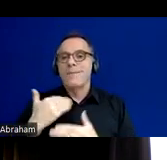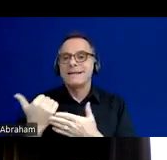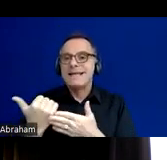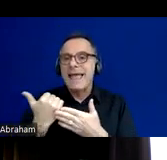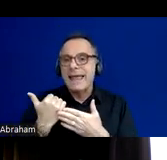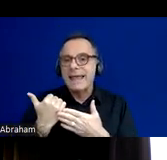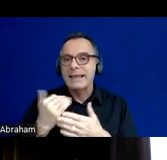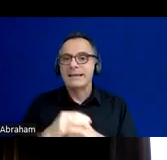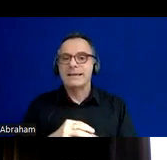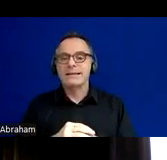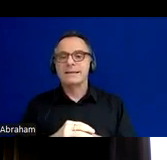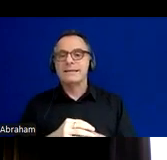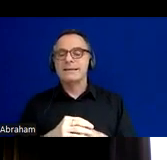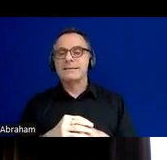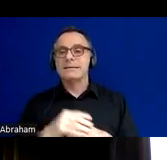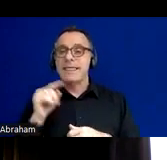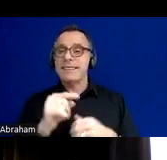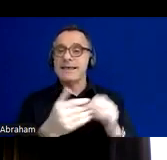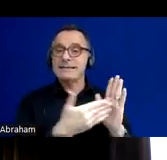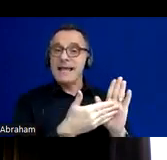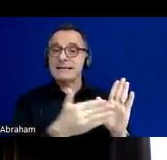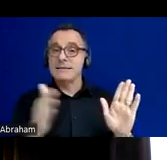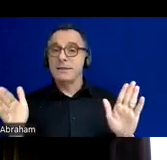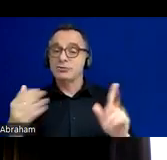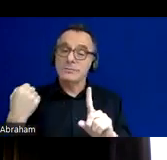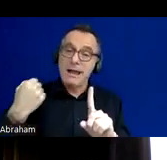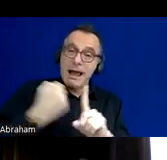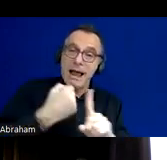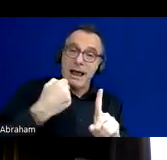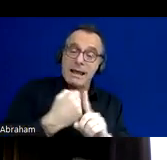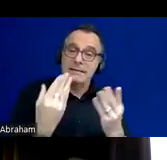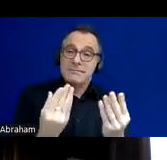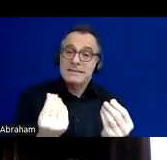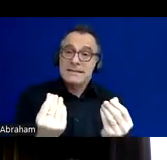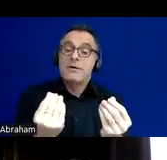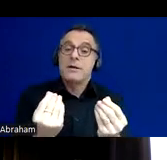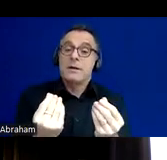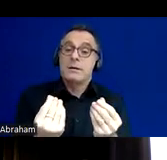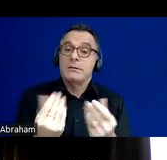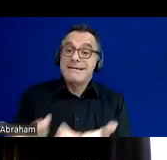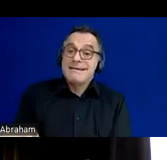it was just an exhibition that highlighted the material that had come to us during the pandemic